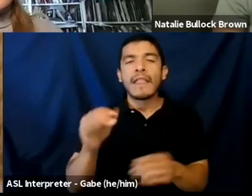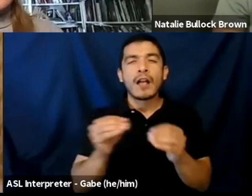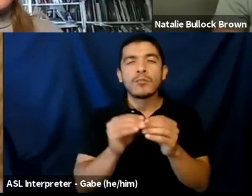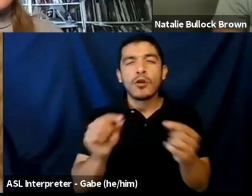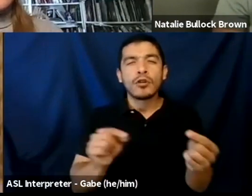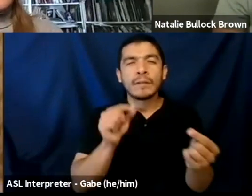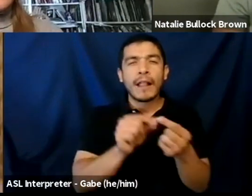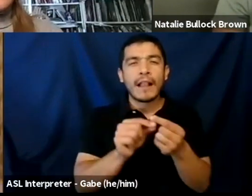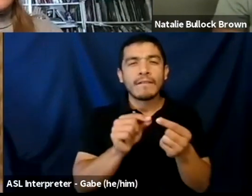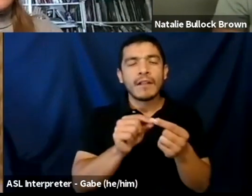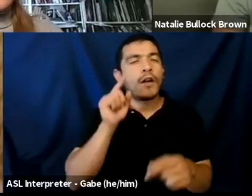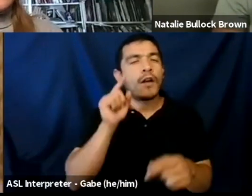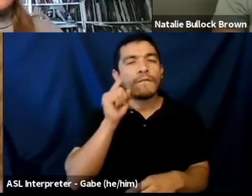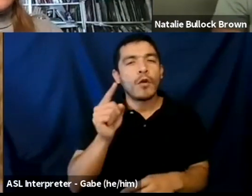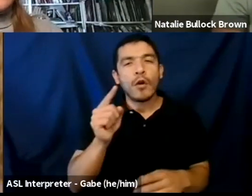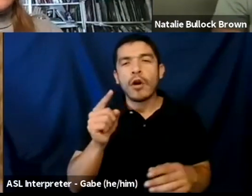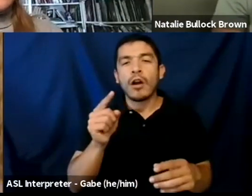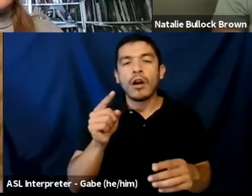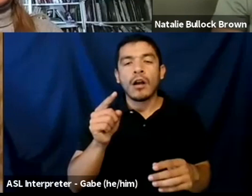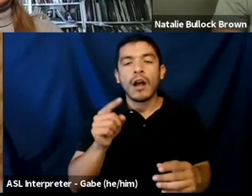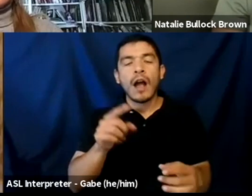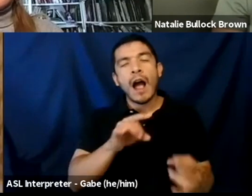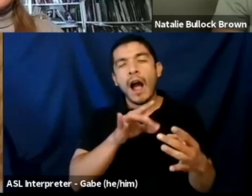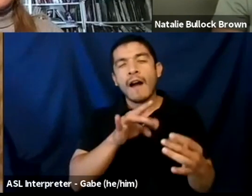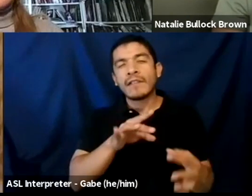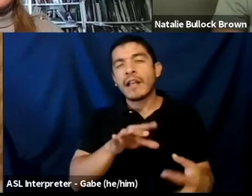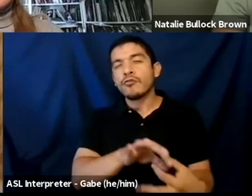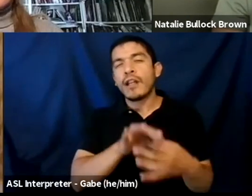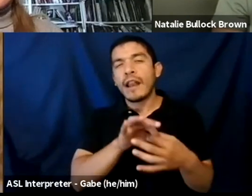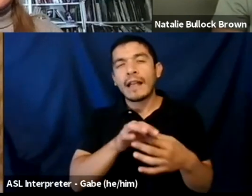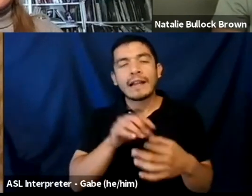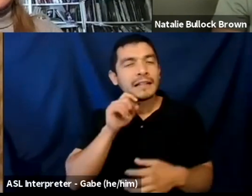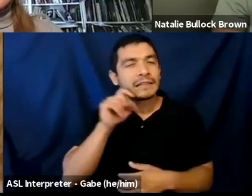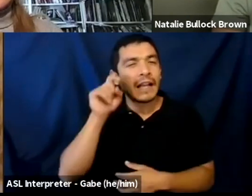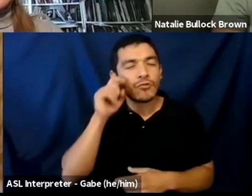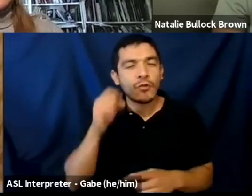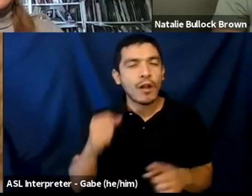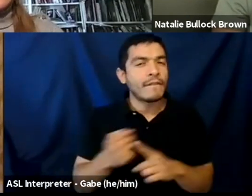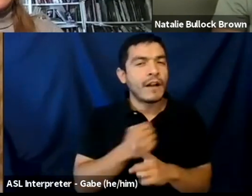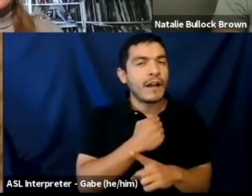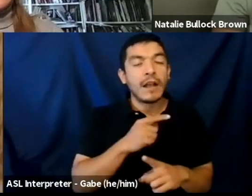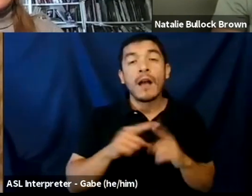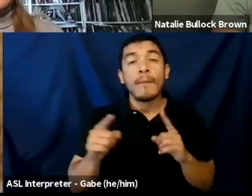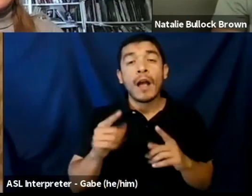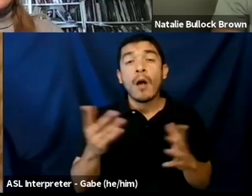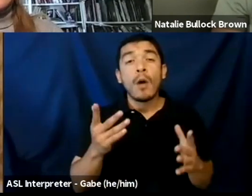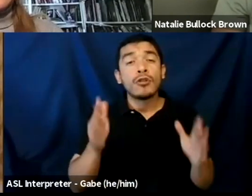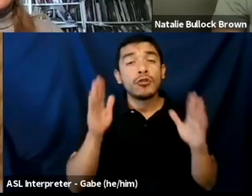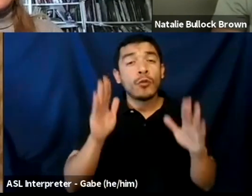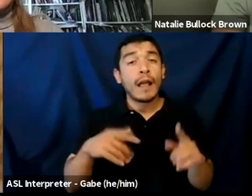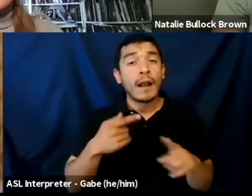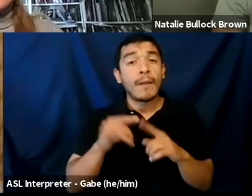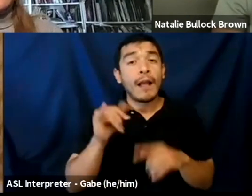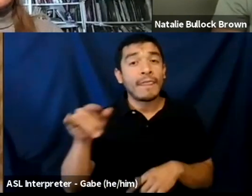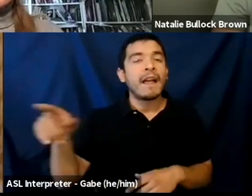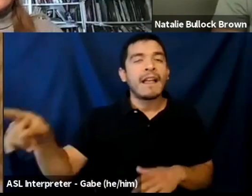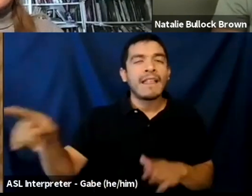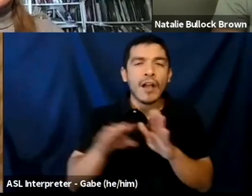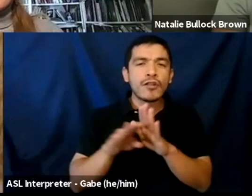to conflict related sexual violence. What's great about those is they are developed by journalists, for journalists,